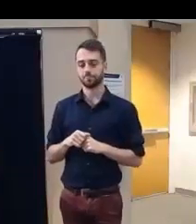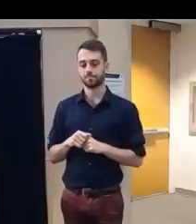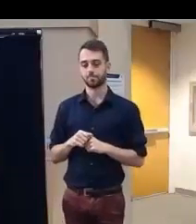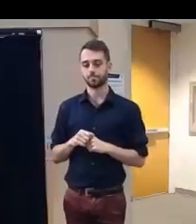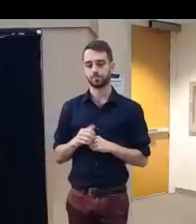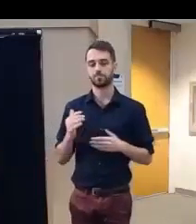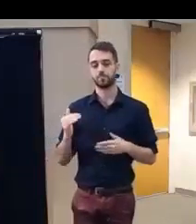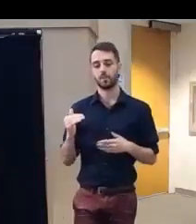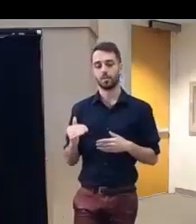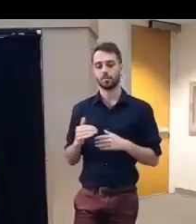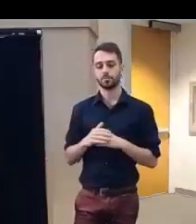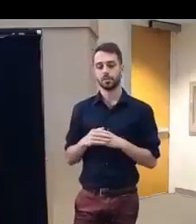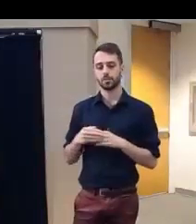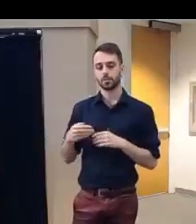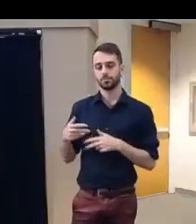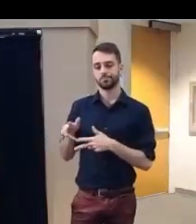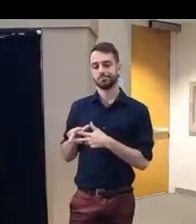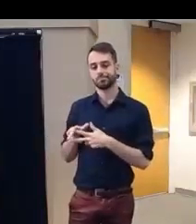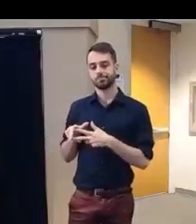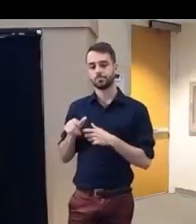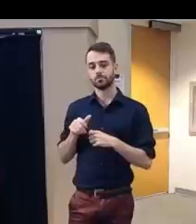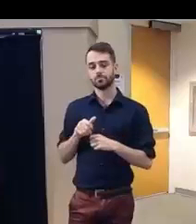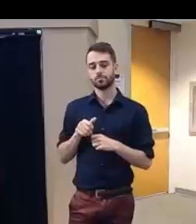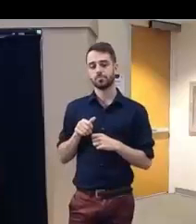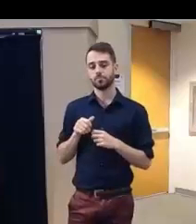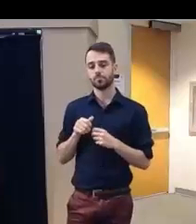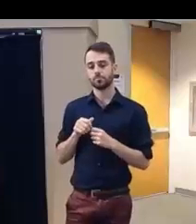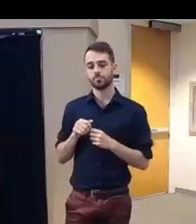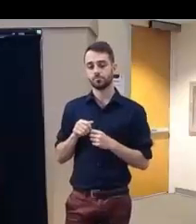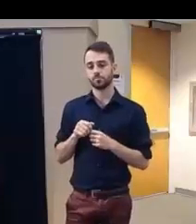and then a couple of other other places that really help us accomplish a lot of